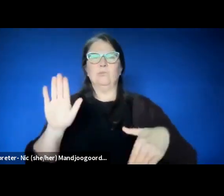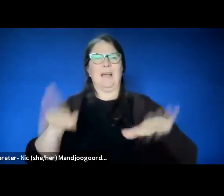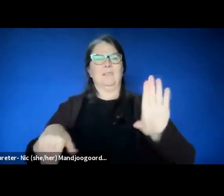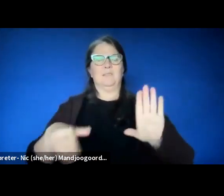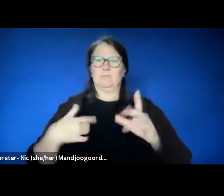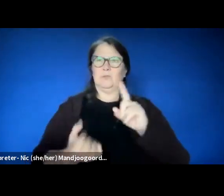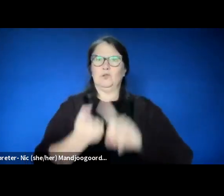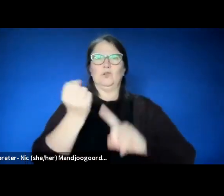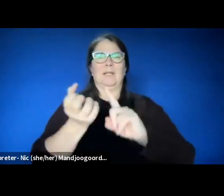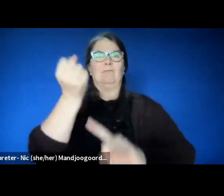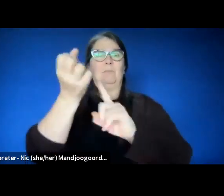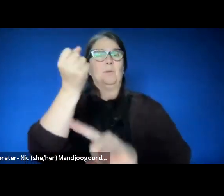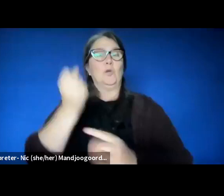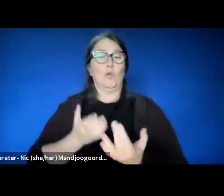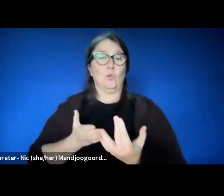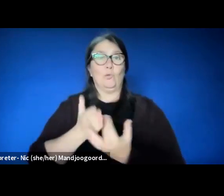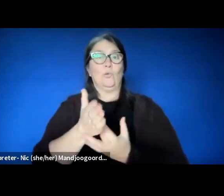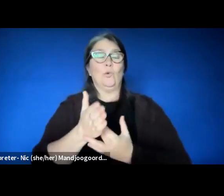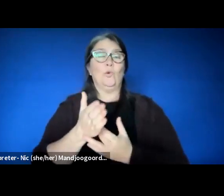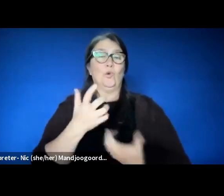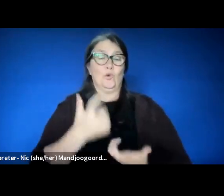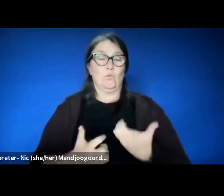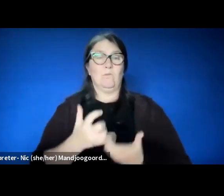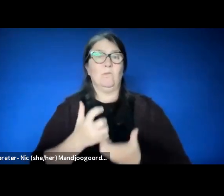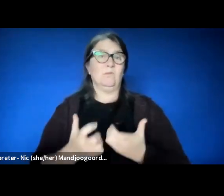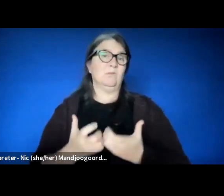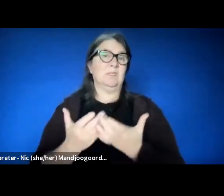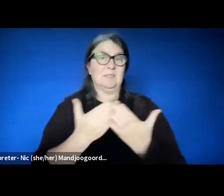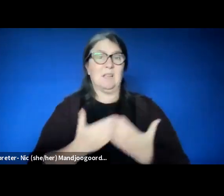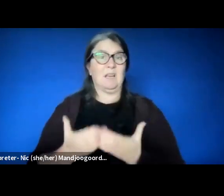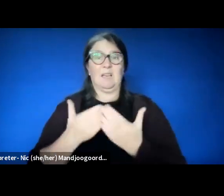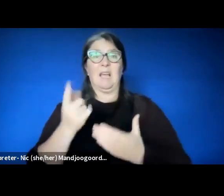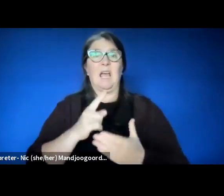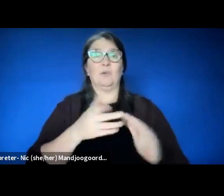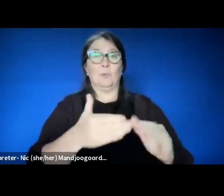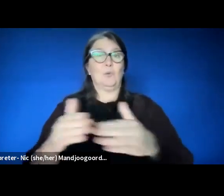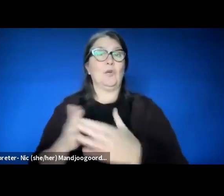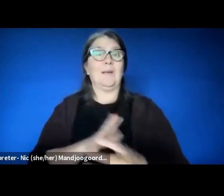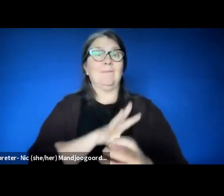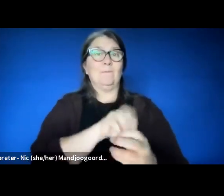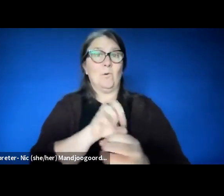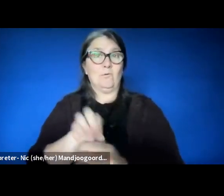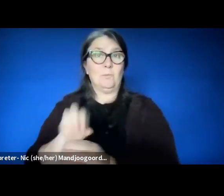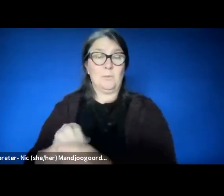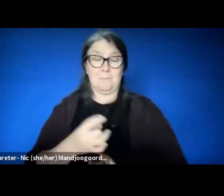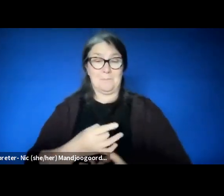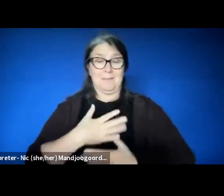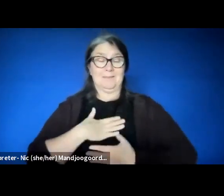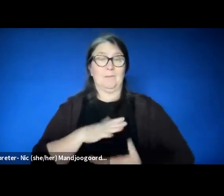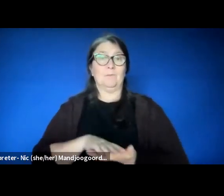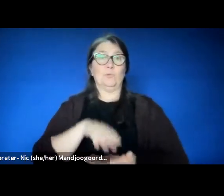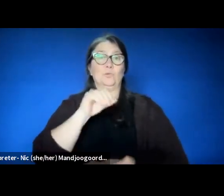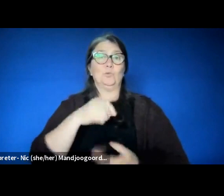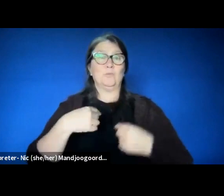This award recognizes exception This award recognizes exceptional achievement by a current student across academic. success success extracurricular success, extra curricula and community involvement as Hello community involvement.